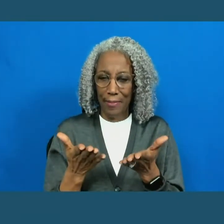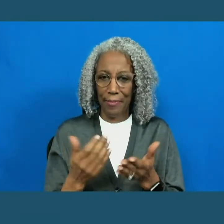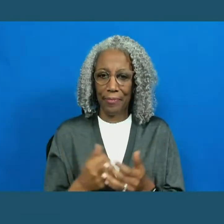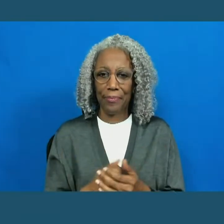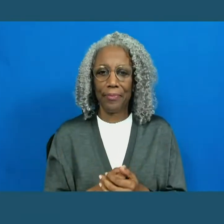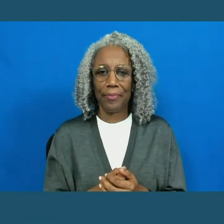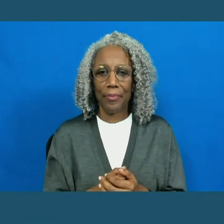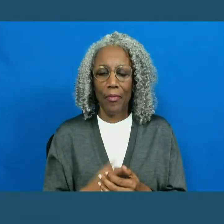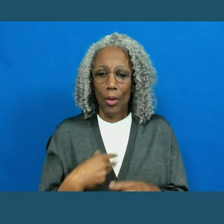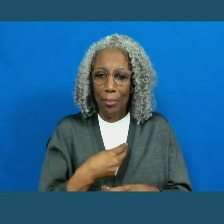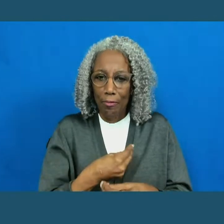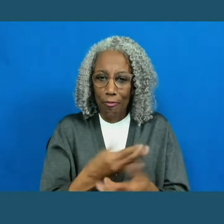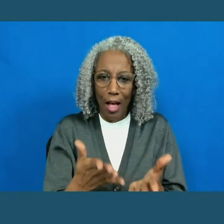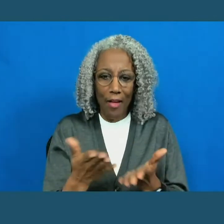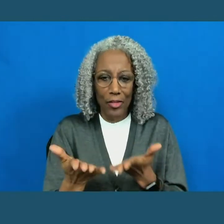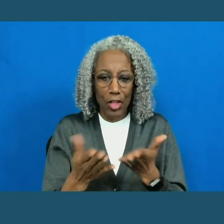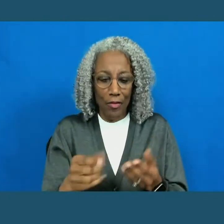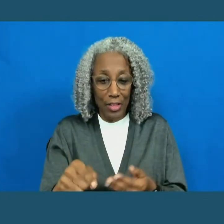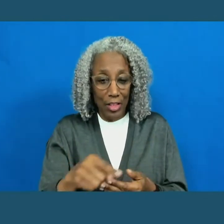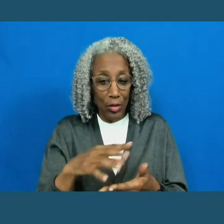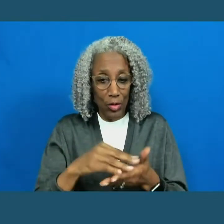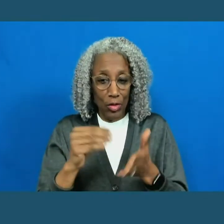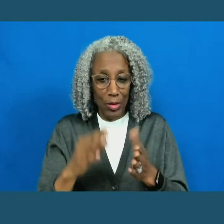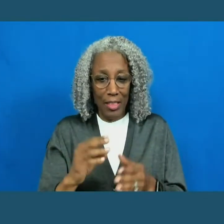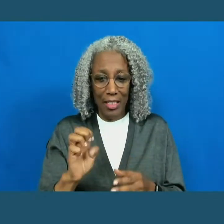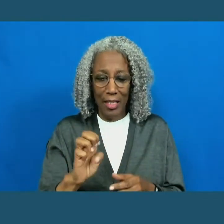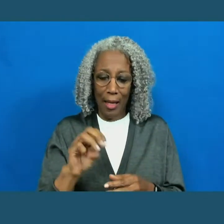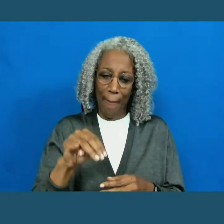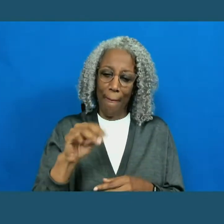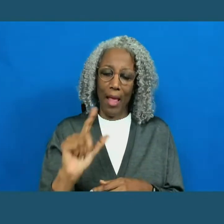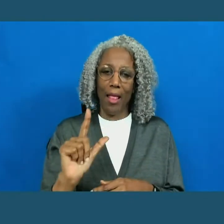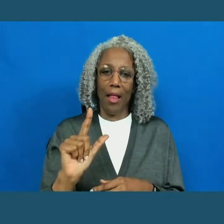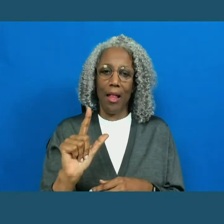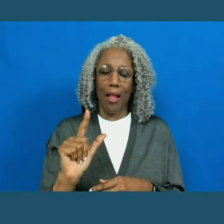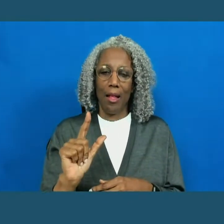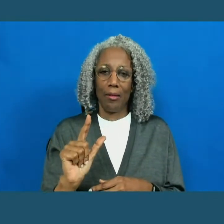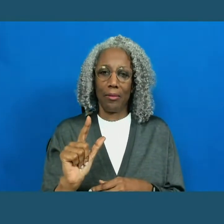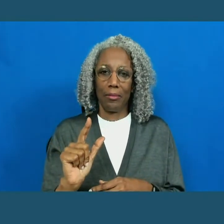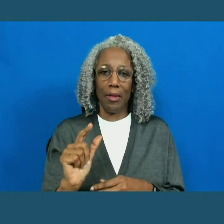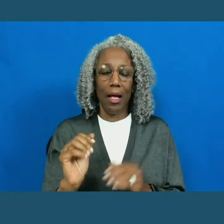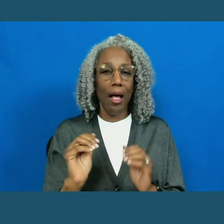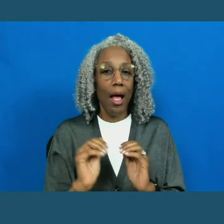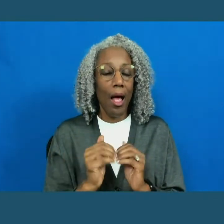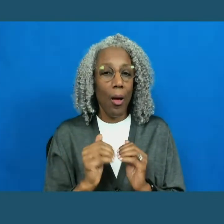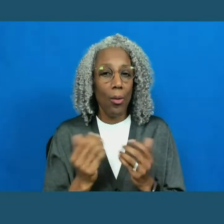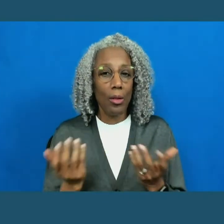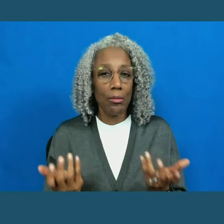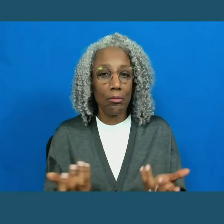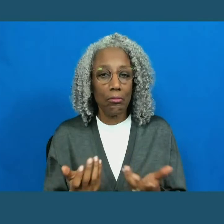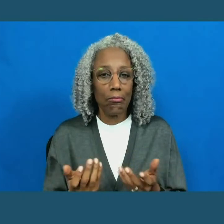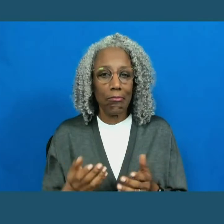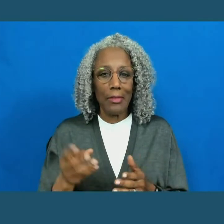support them. So let's start with E M l services that we have, Um we provide services.